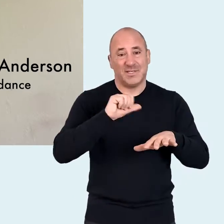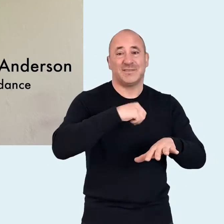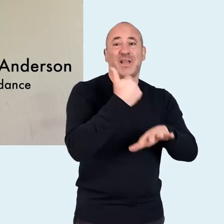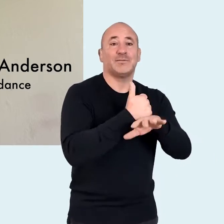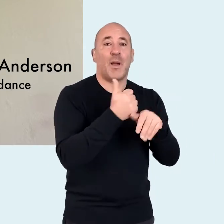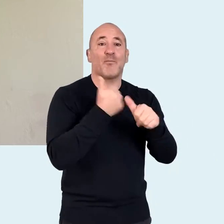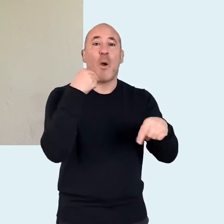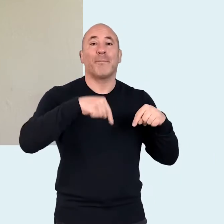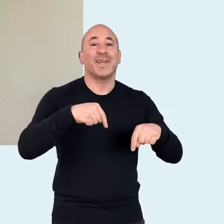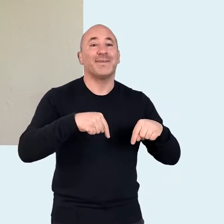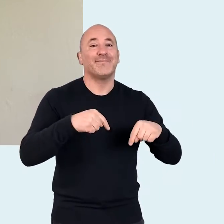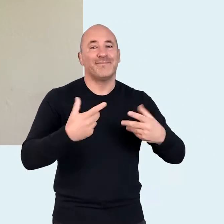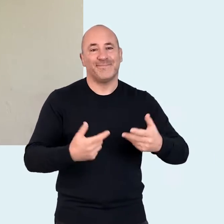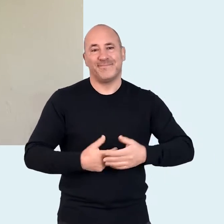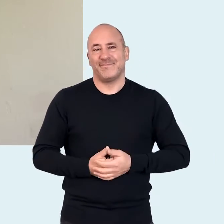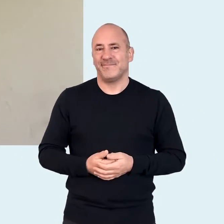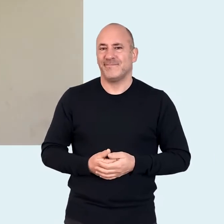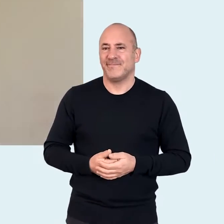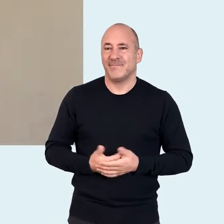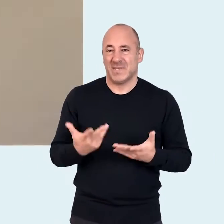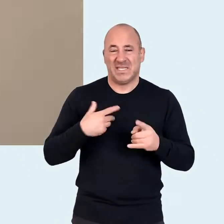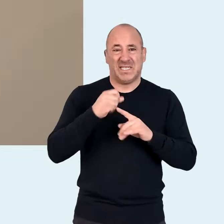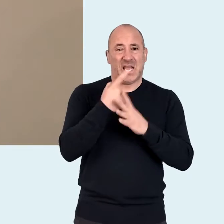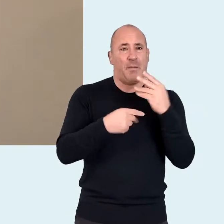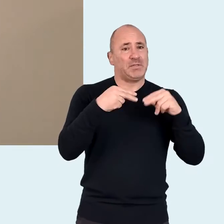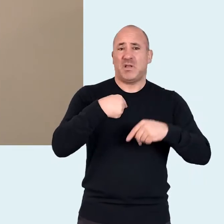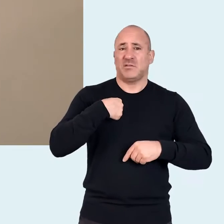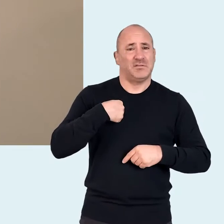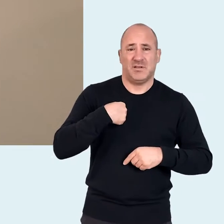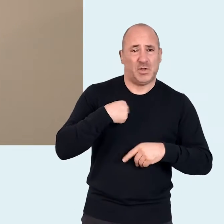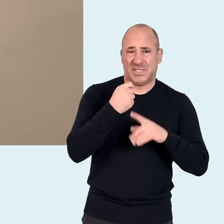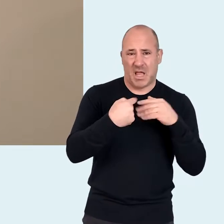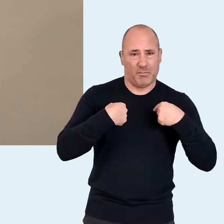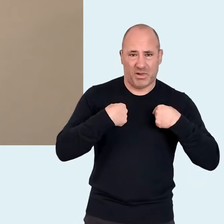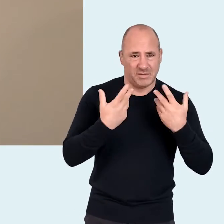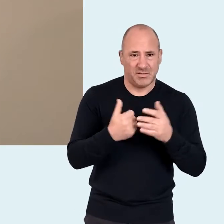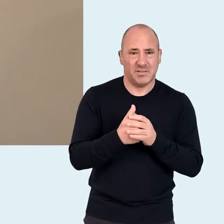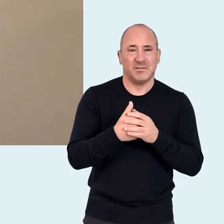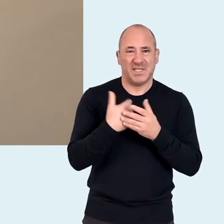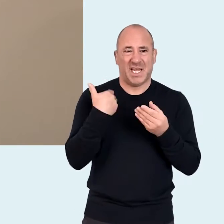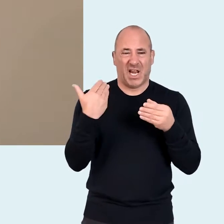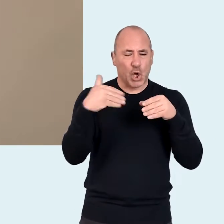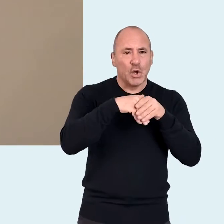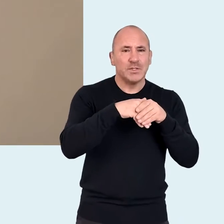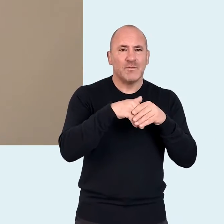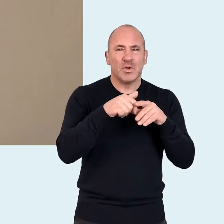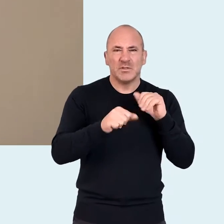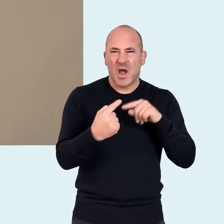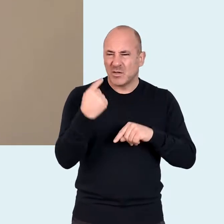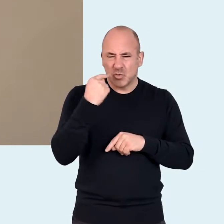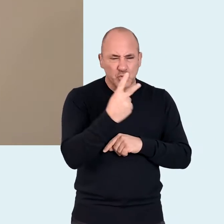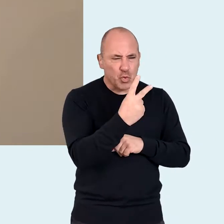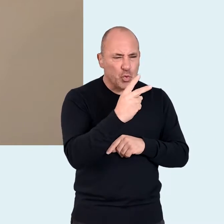abilities to come together in dance. As a non-disabled dancer coming into inclusive practice just